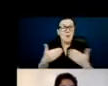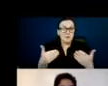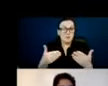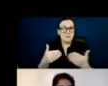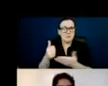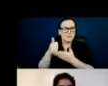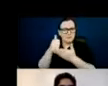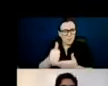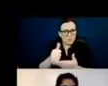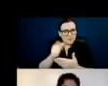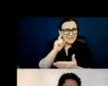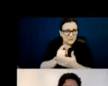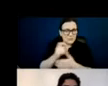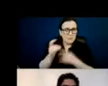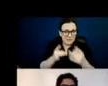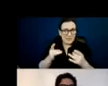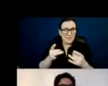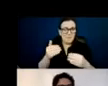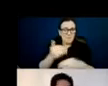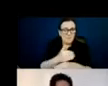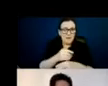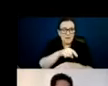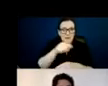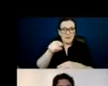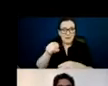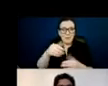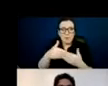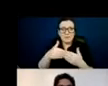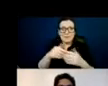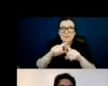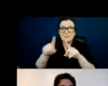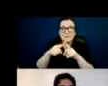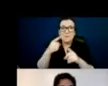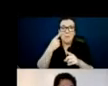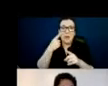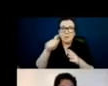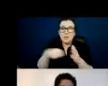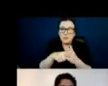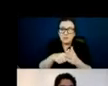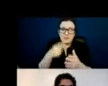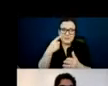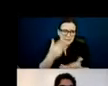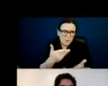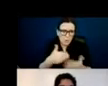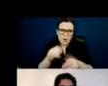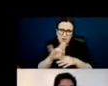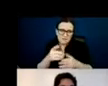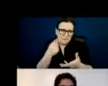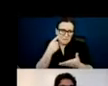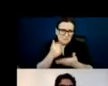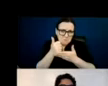making pilot projects that help I think to demonstrate the usefulness of this exercise,